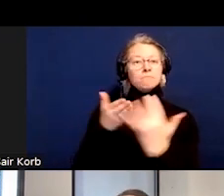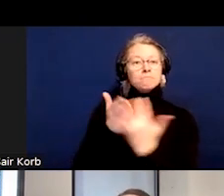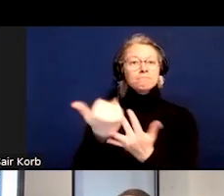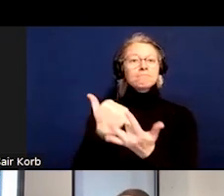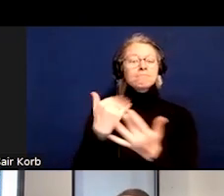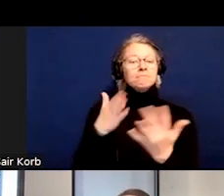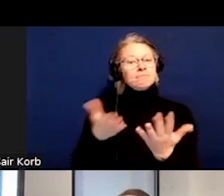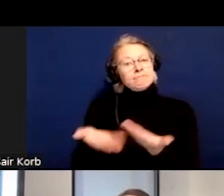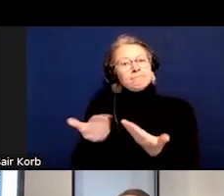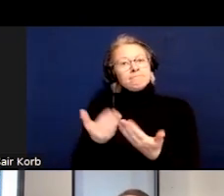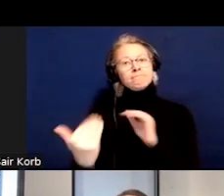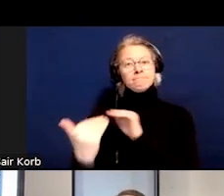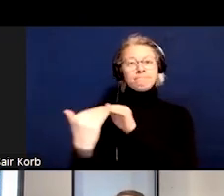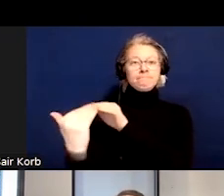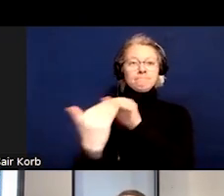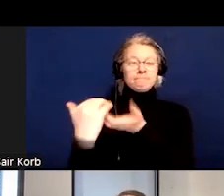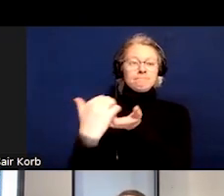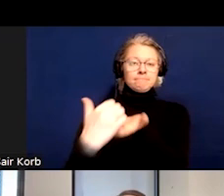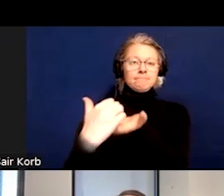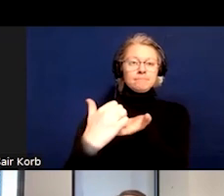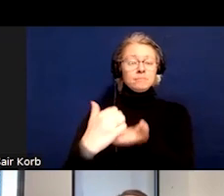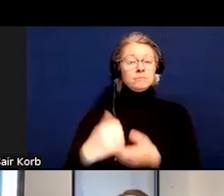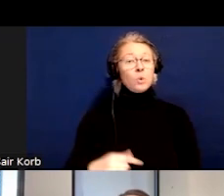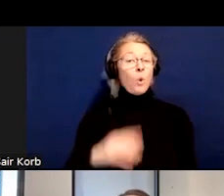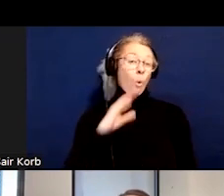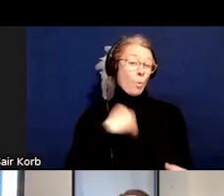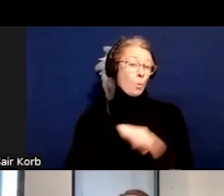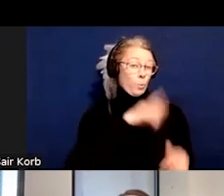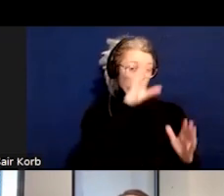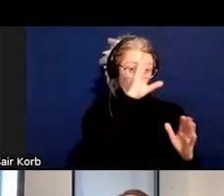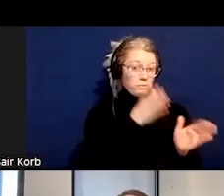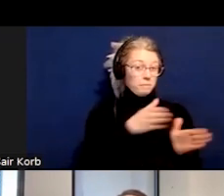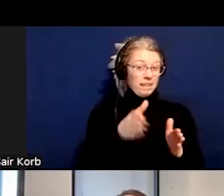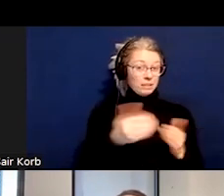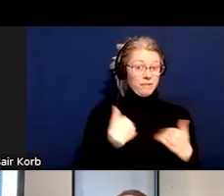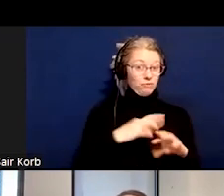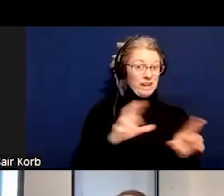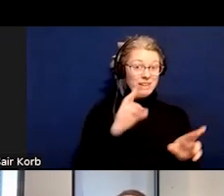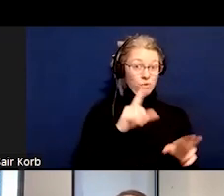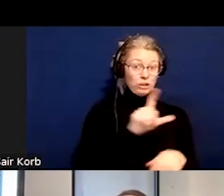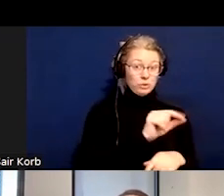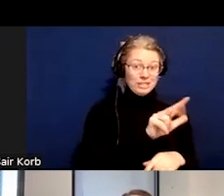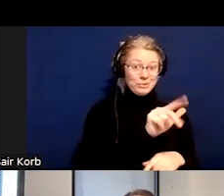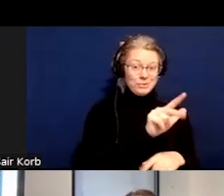up to this next four-year budget in 2023, but as it became clear that the pandemic would